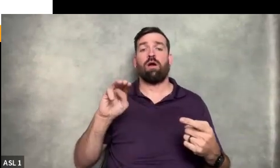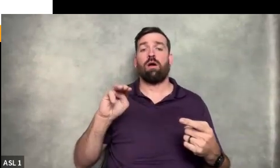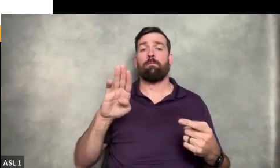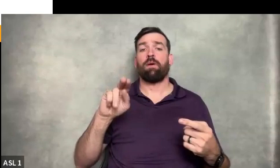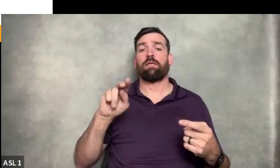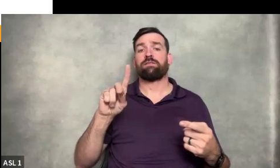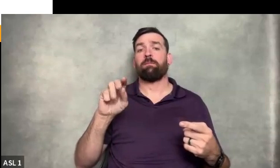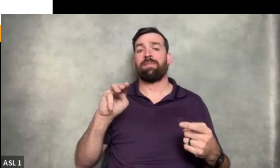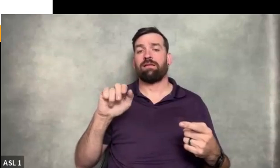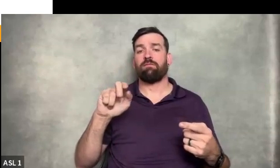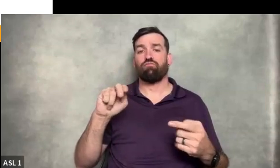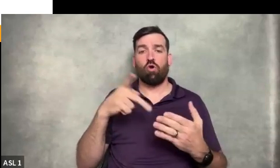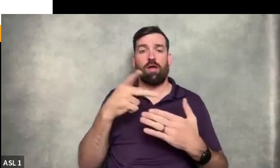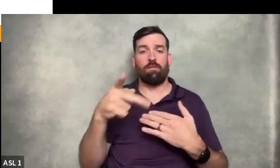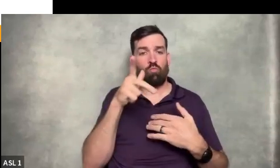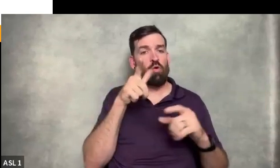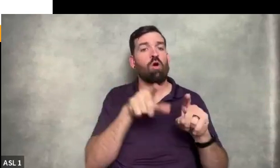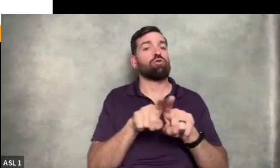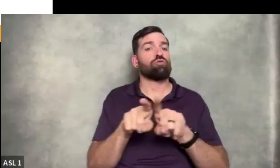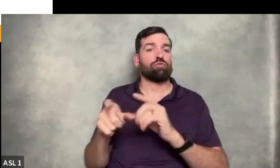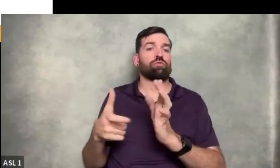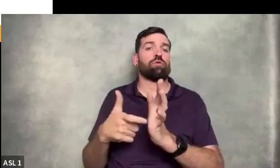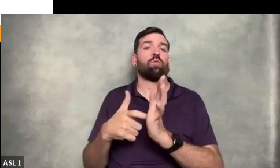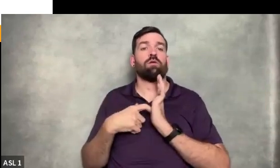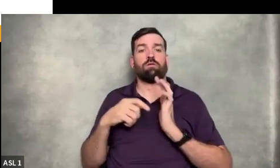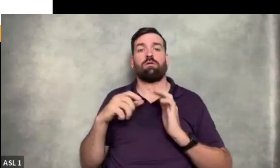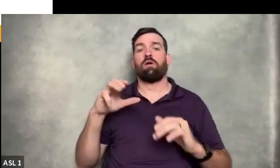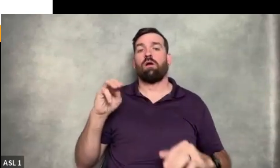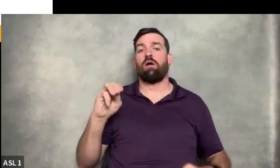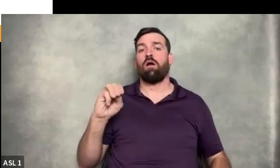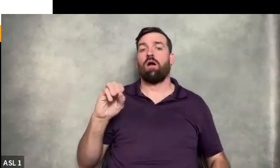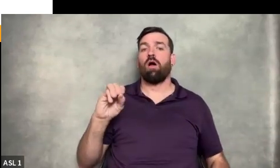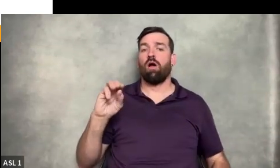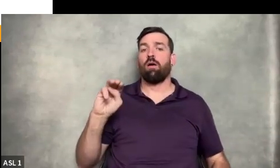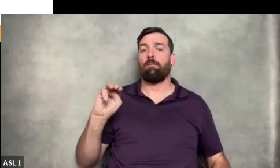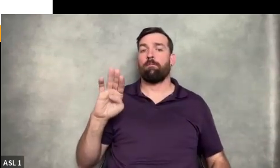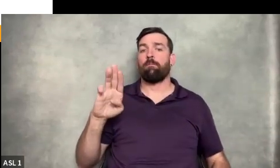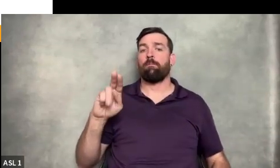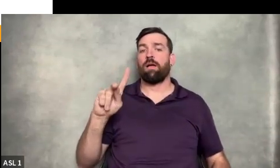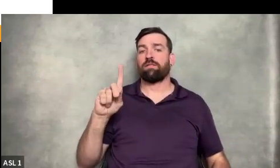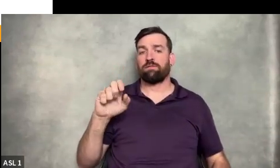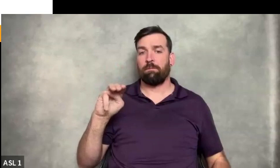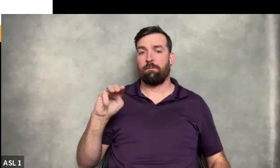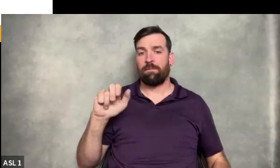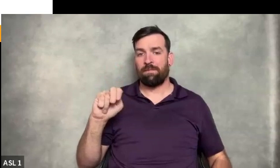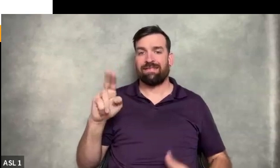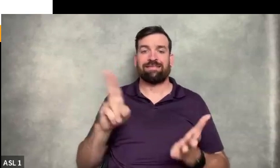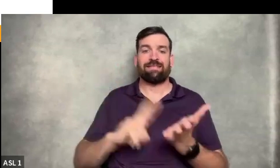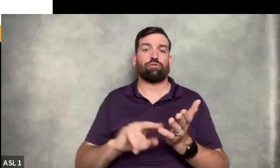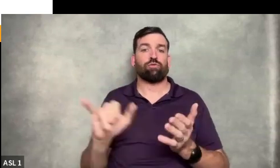will also require the Ombudsman's signature on the cover letter. State units on aging should